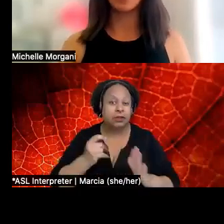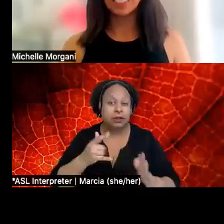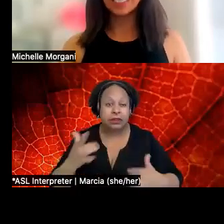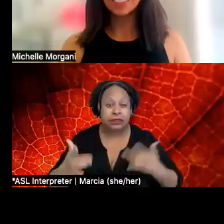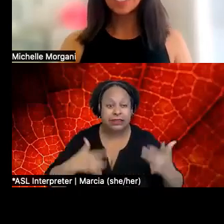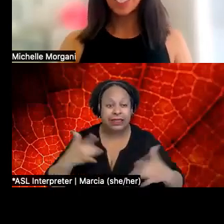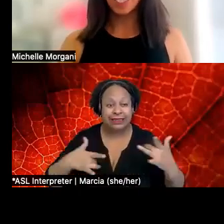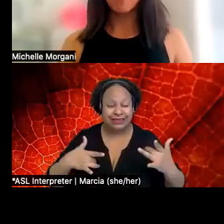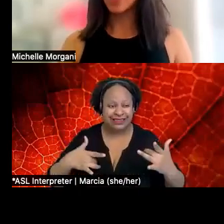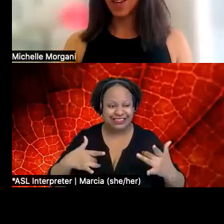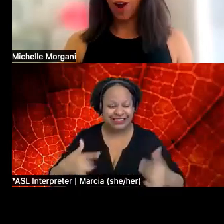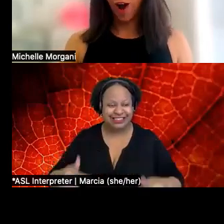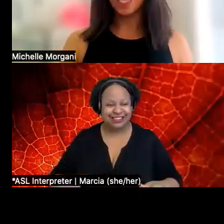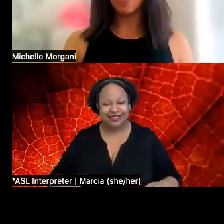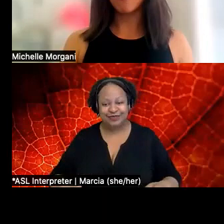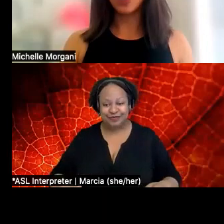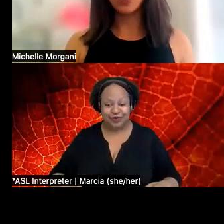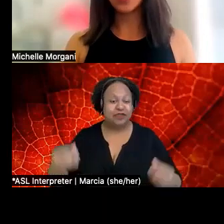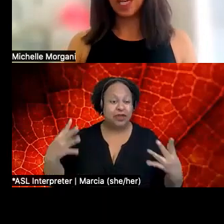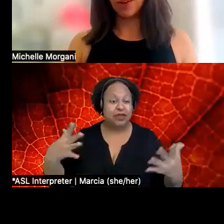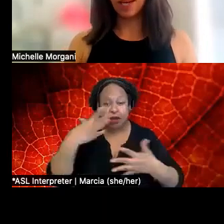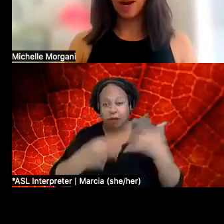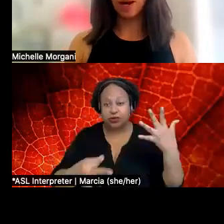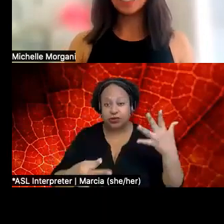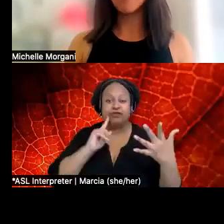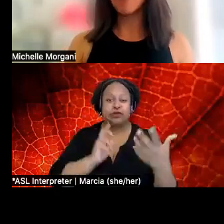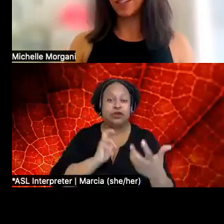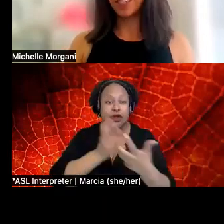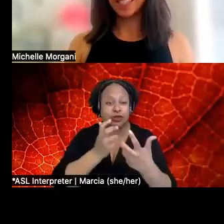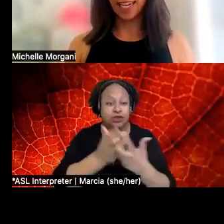great we can accommodate for students with hearing impairments in various settings.